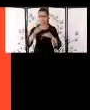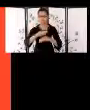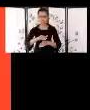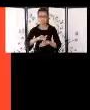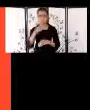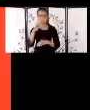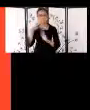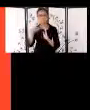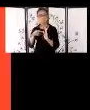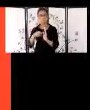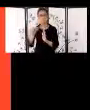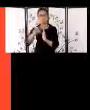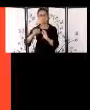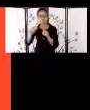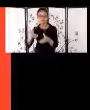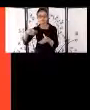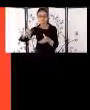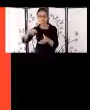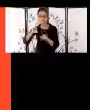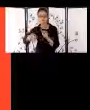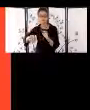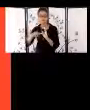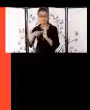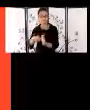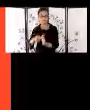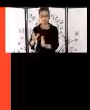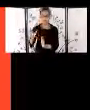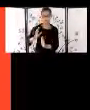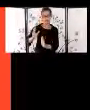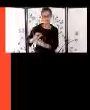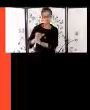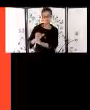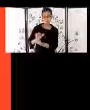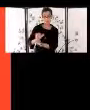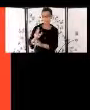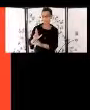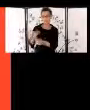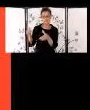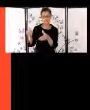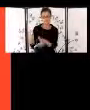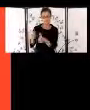demonstrate previous work or an ongoing history of making work together as a collective, then